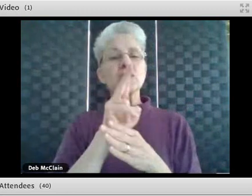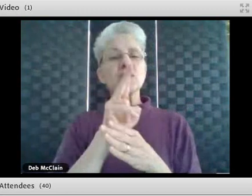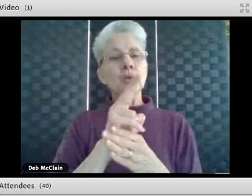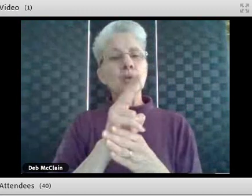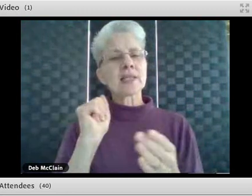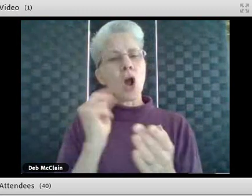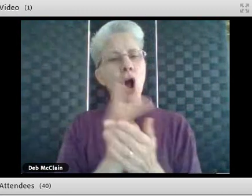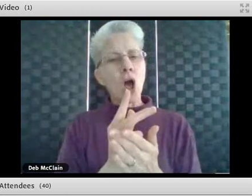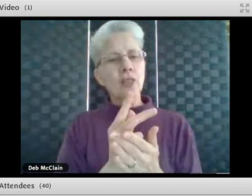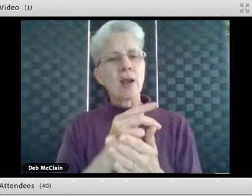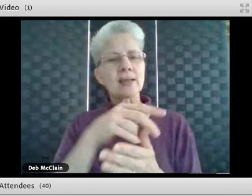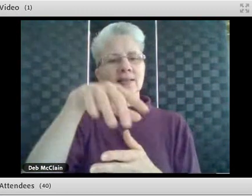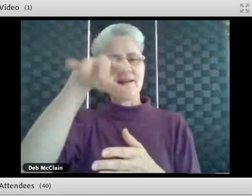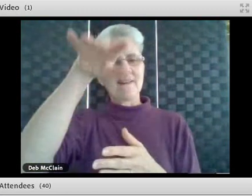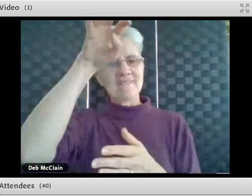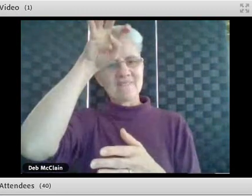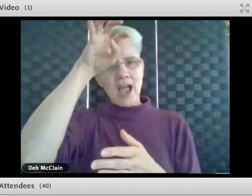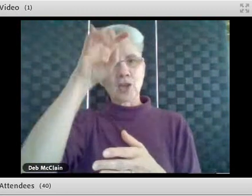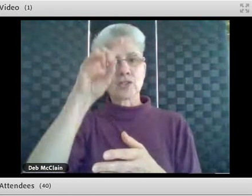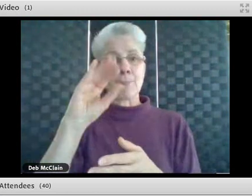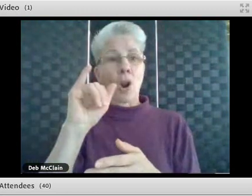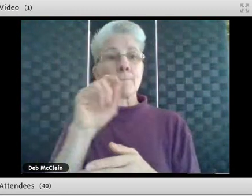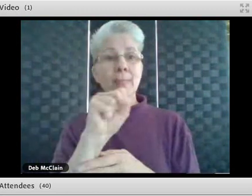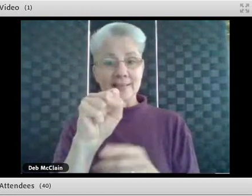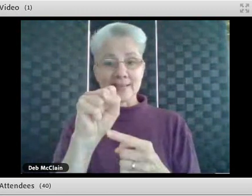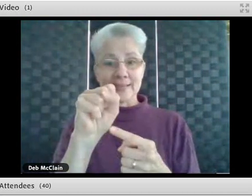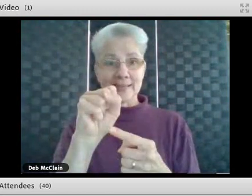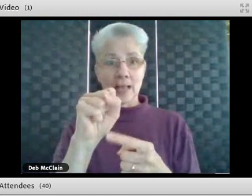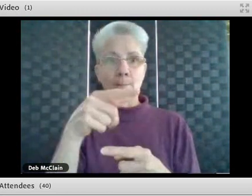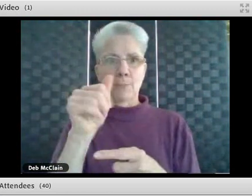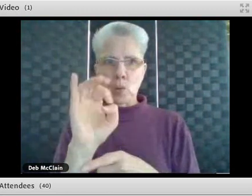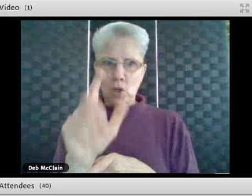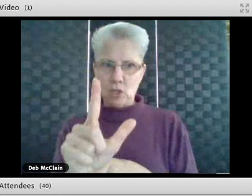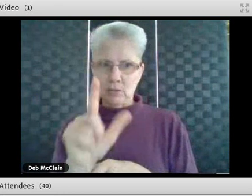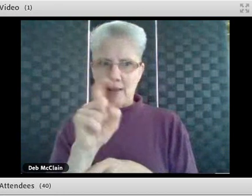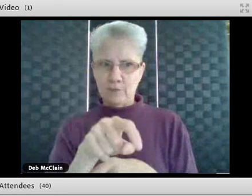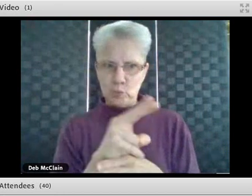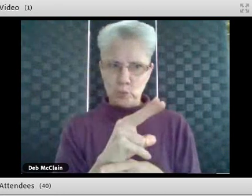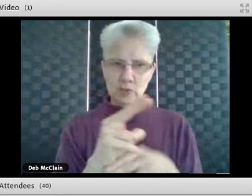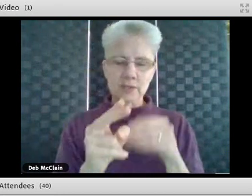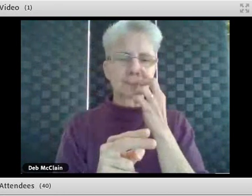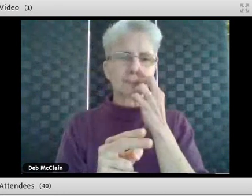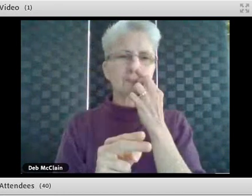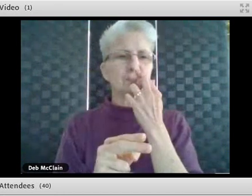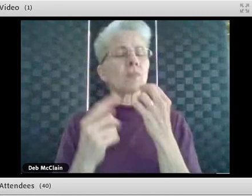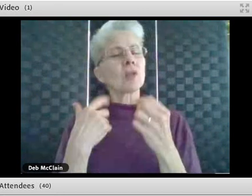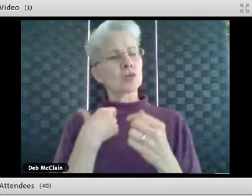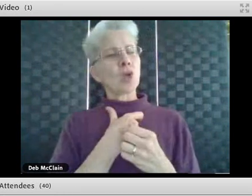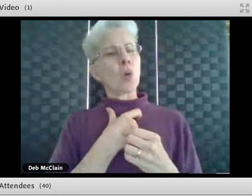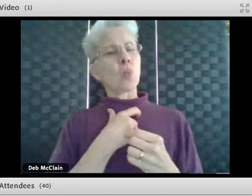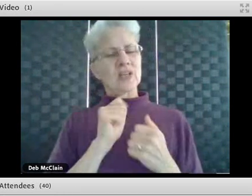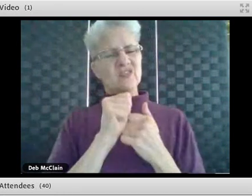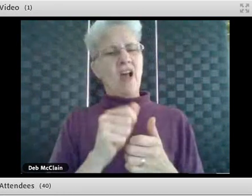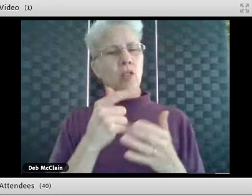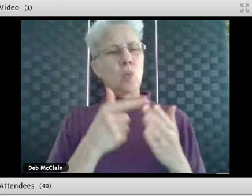"fire departments," plural, okay? Right. So, we just follow what it says to use.